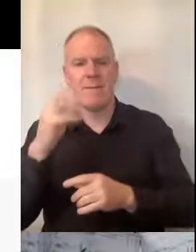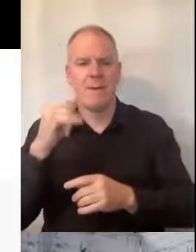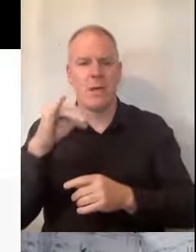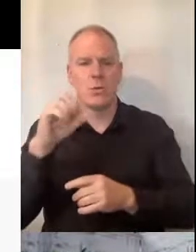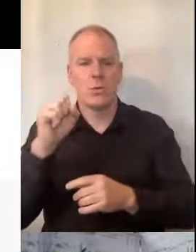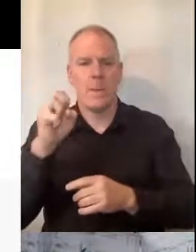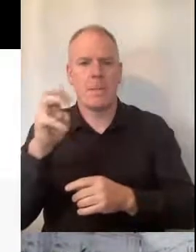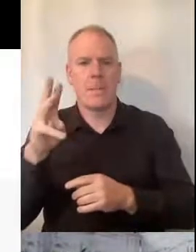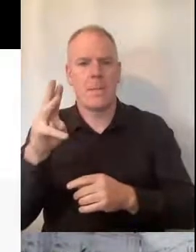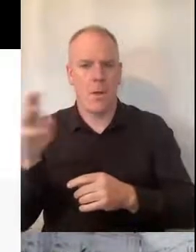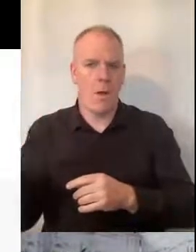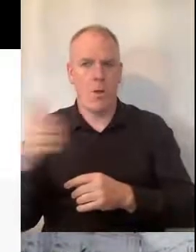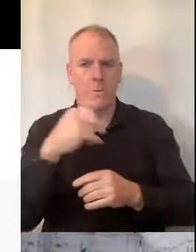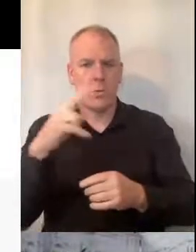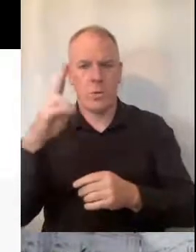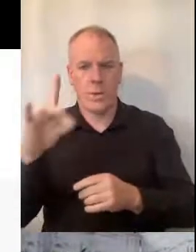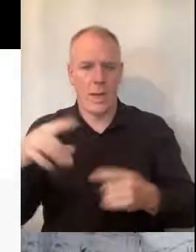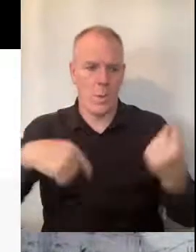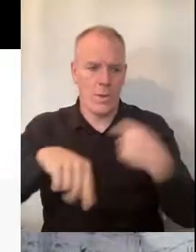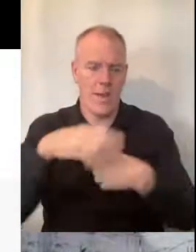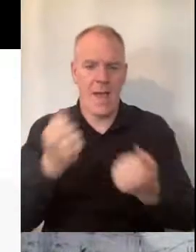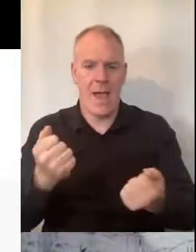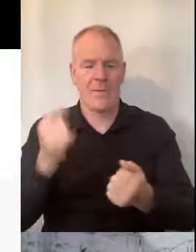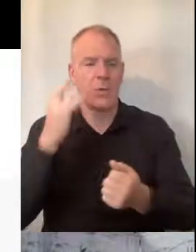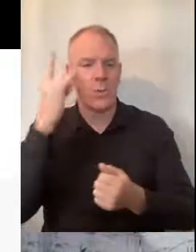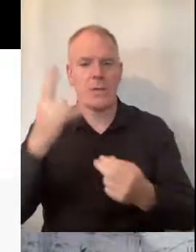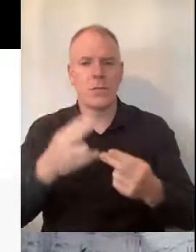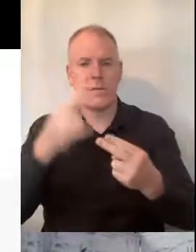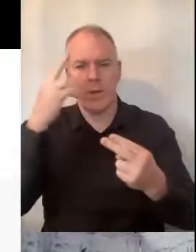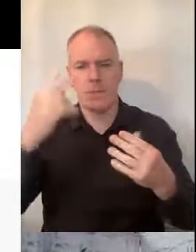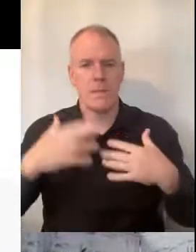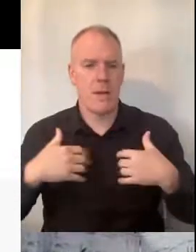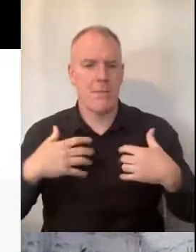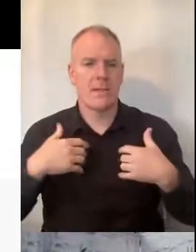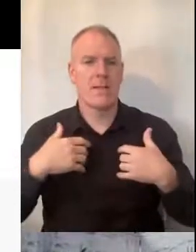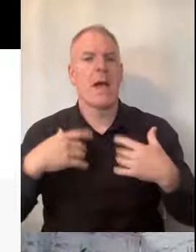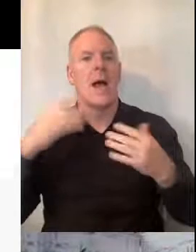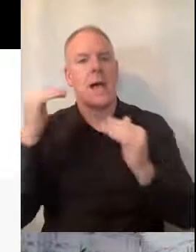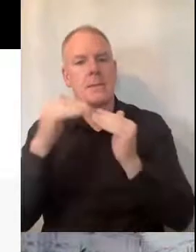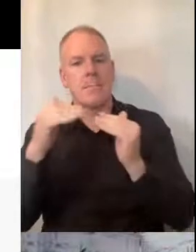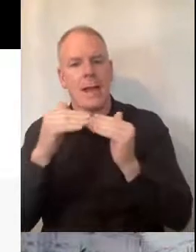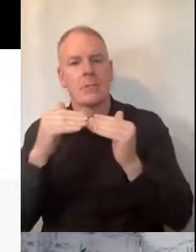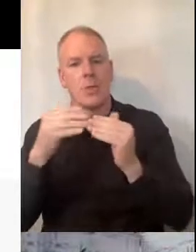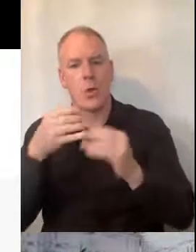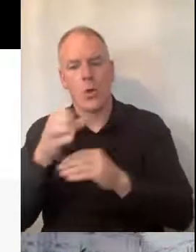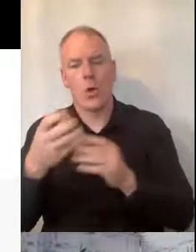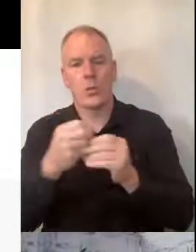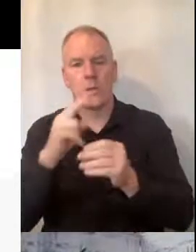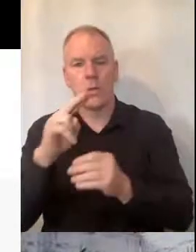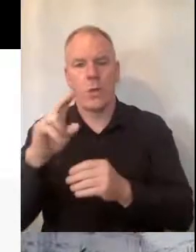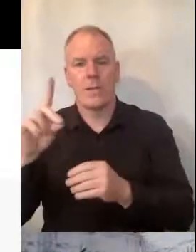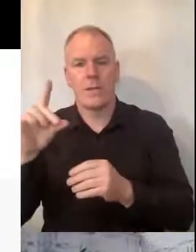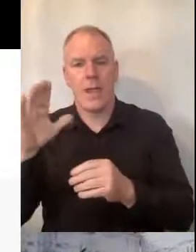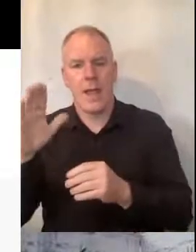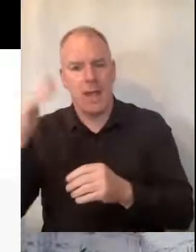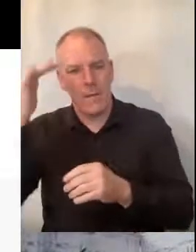so that's something really to be proud of. We've also map the whole course to the udl. Principles, so we're just trying to constantly